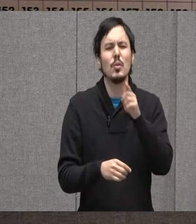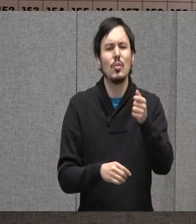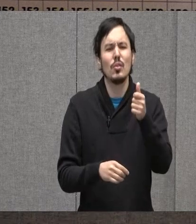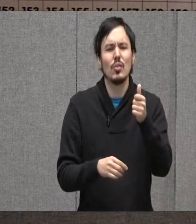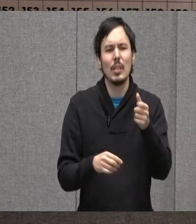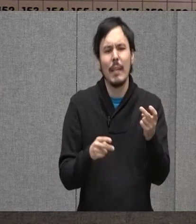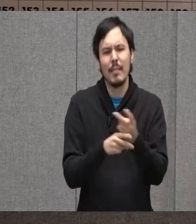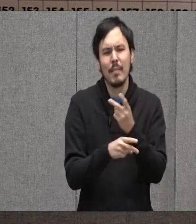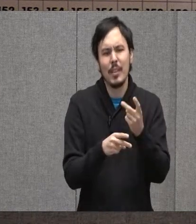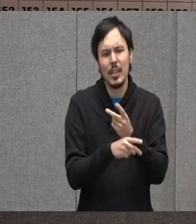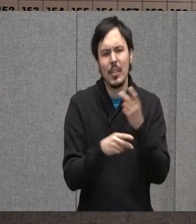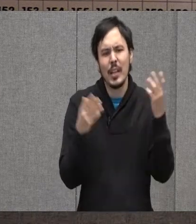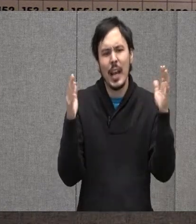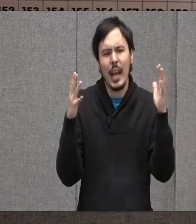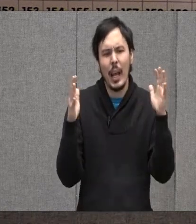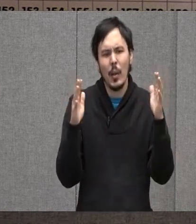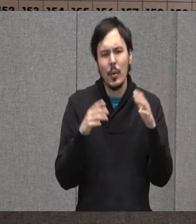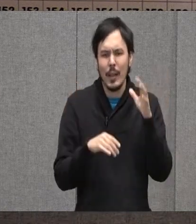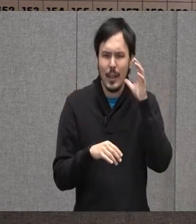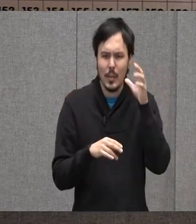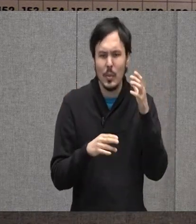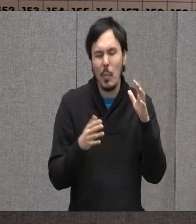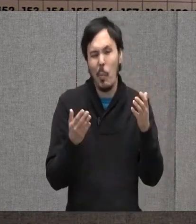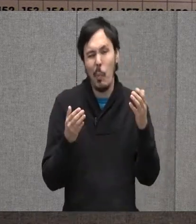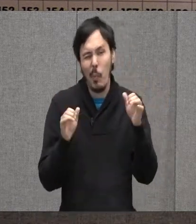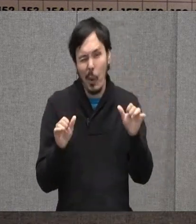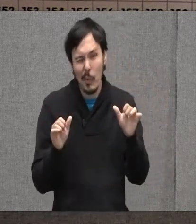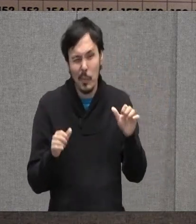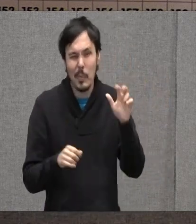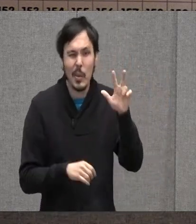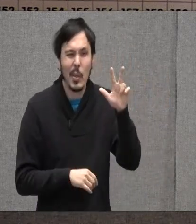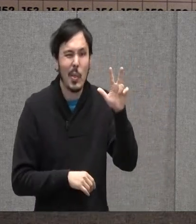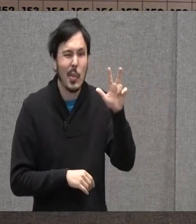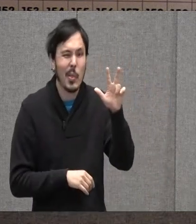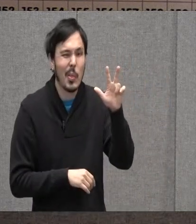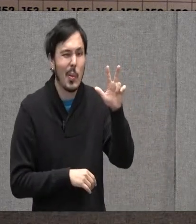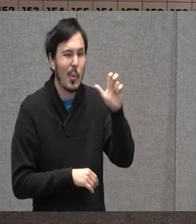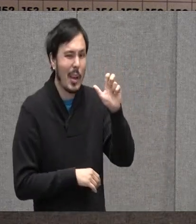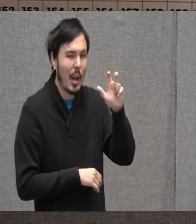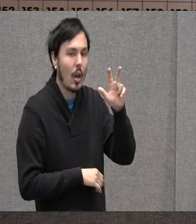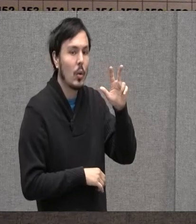This would probably be 380, right? 'Cause we have all threes here